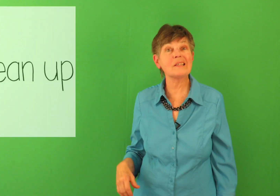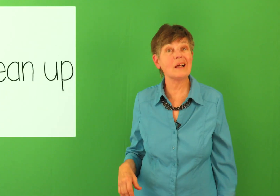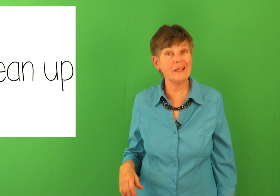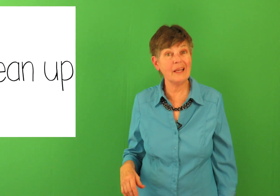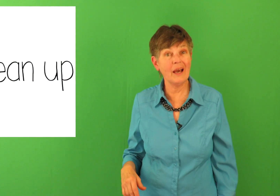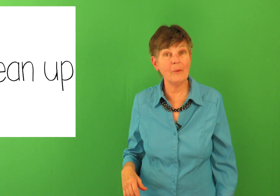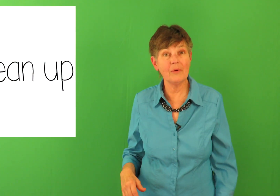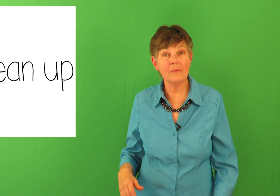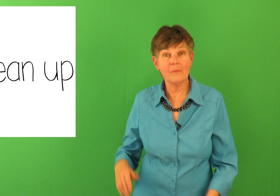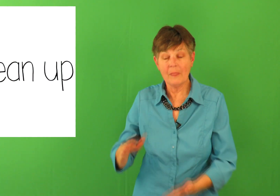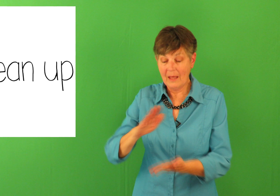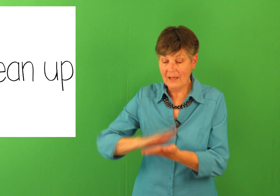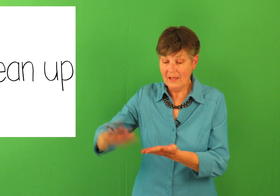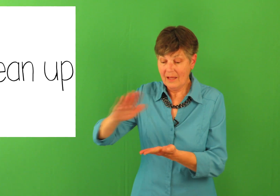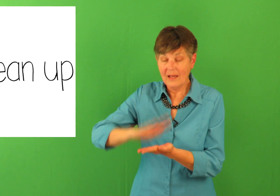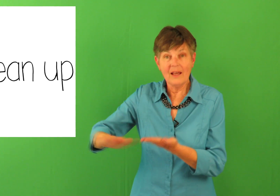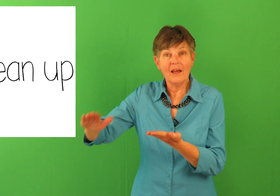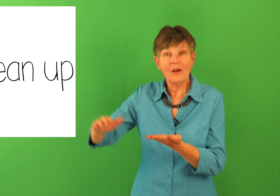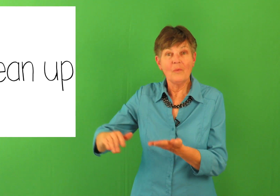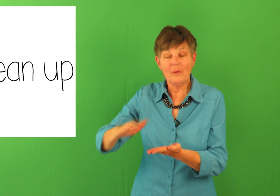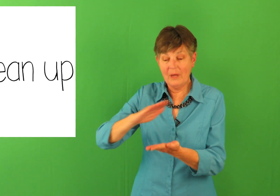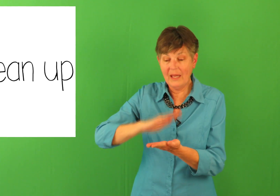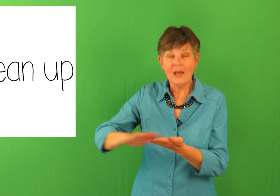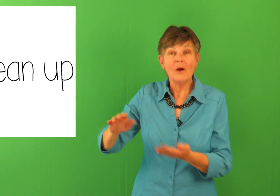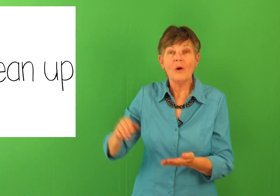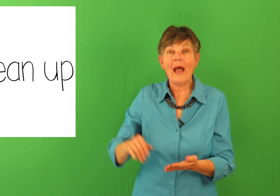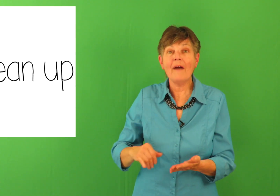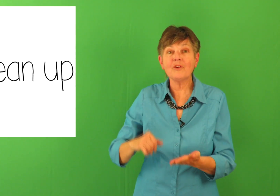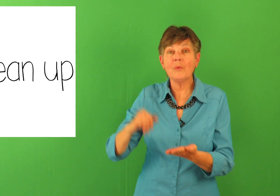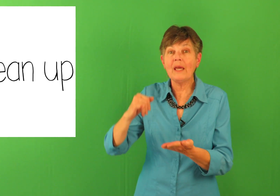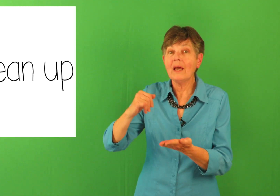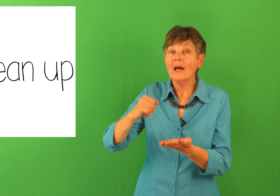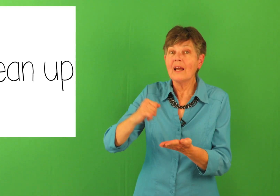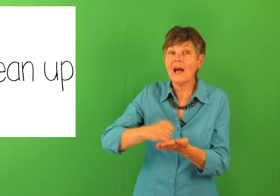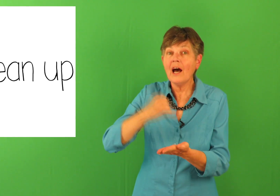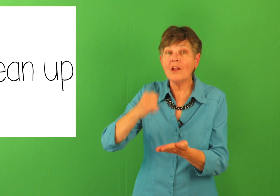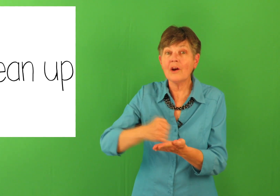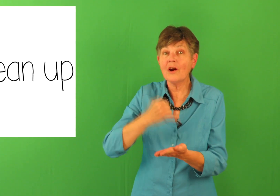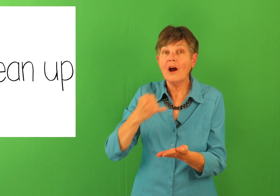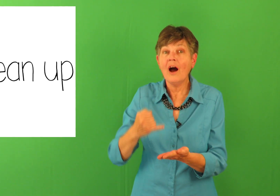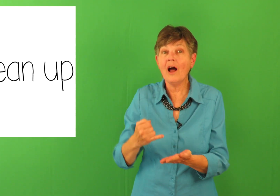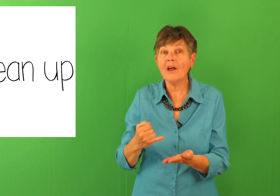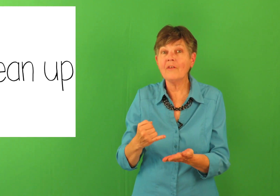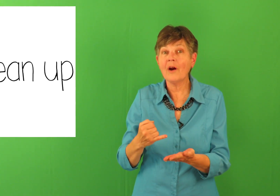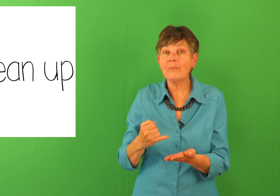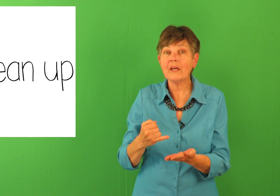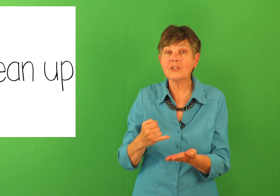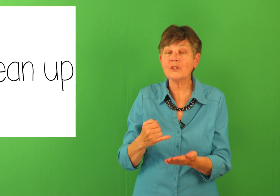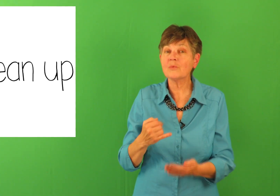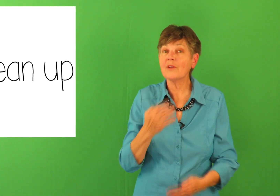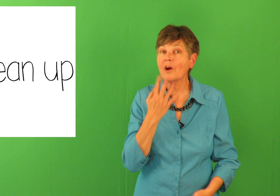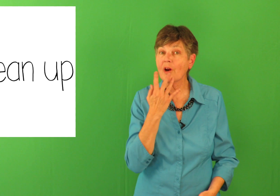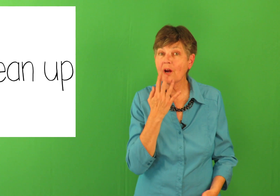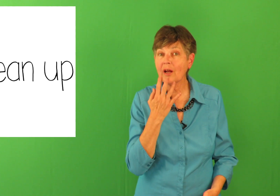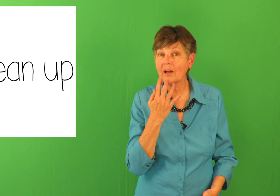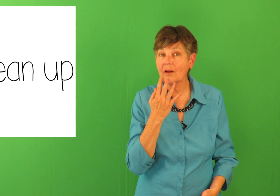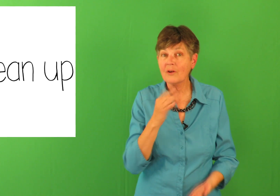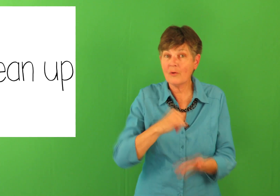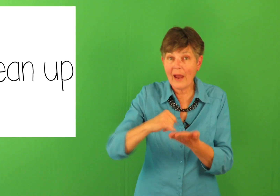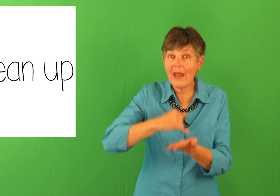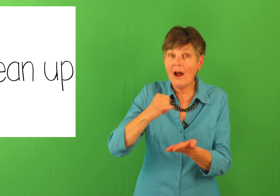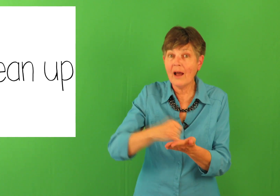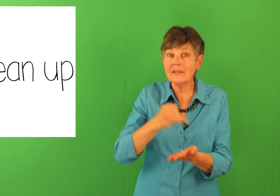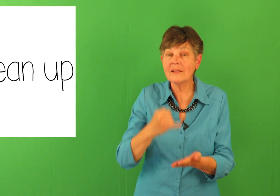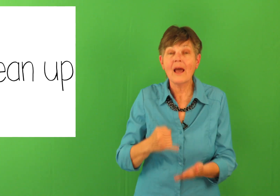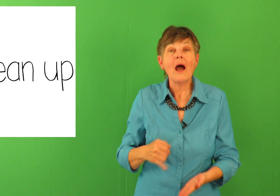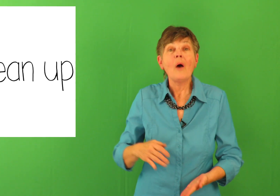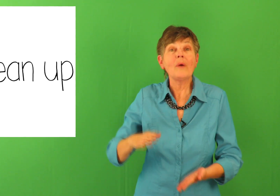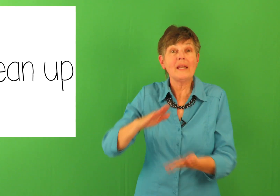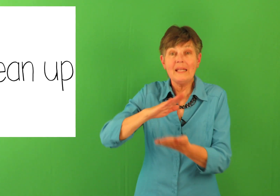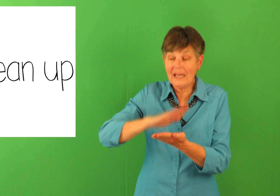clean up when we after we color all of our pictures with our crayons we need to